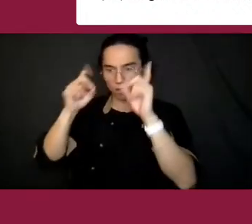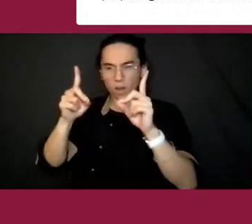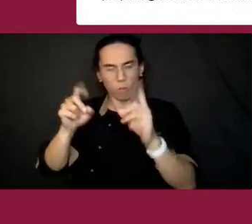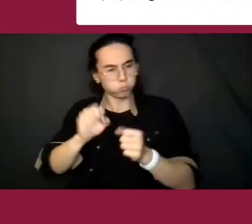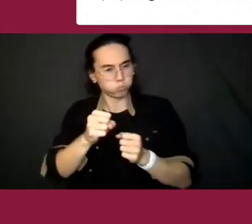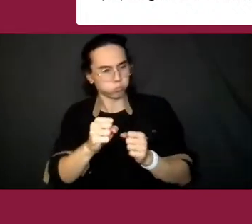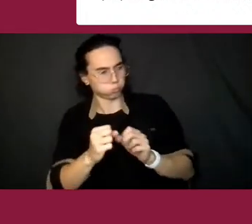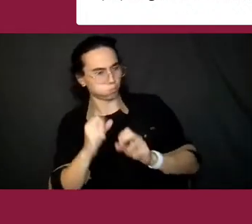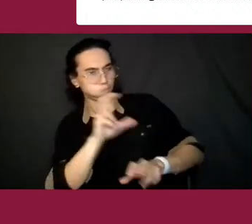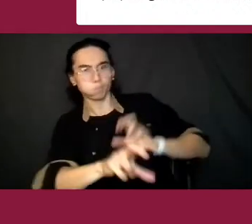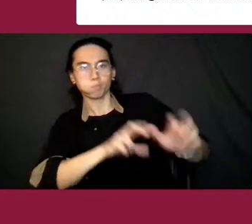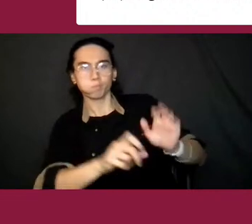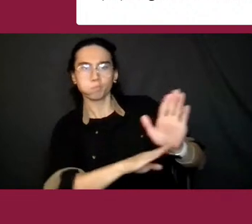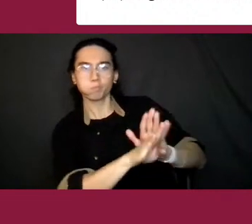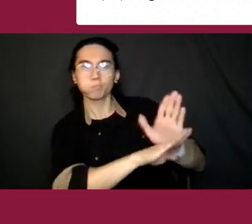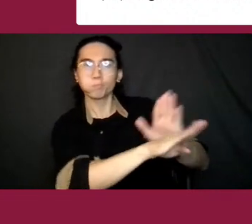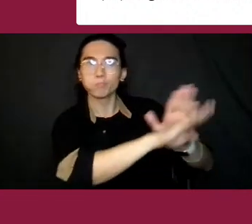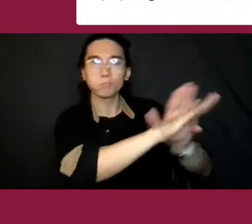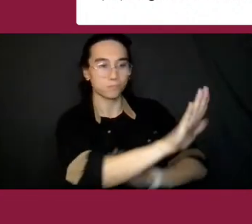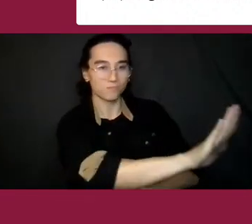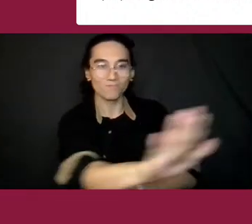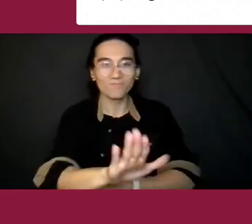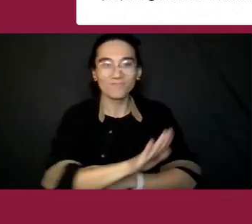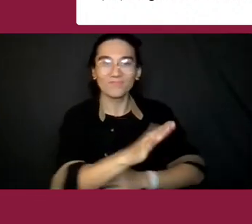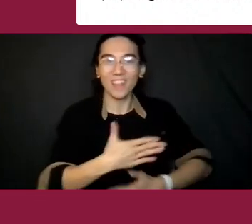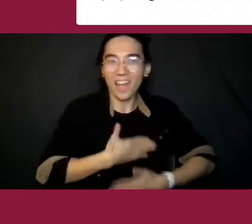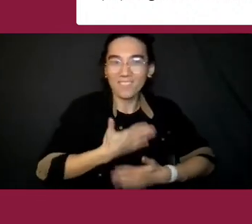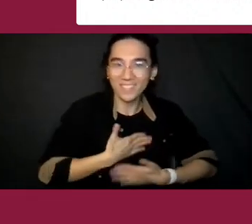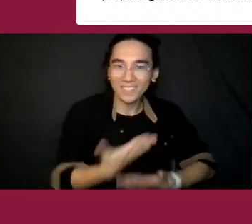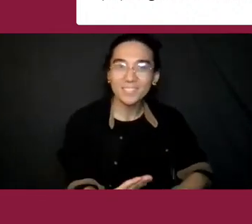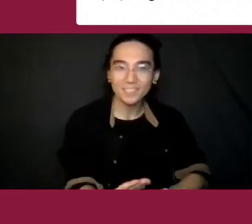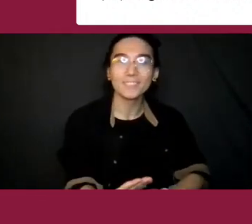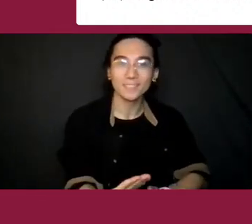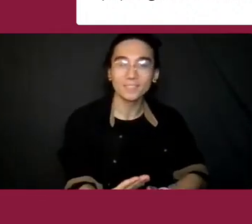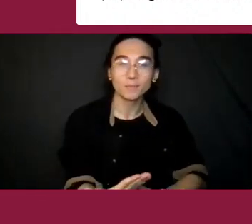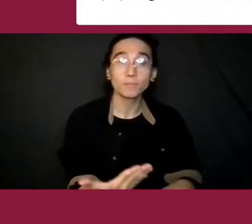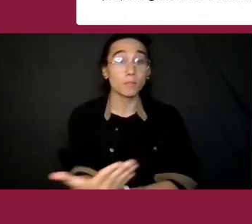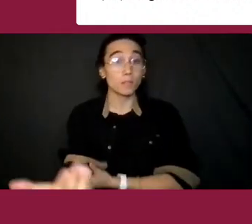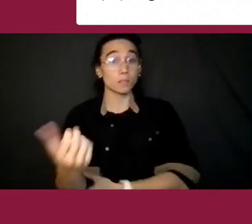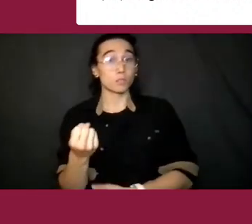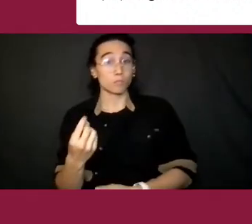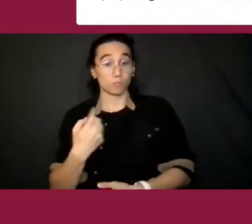Focusing on happiness not only benefits individual students, but also